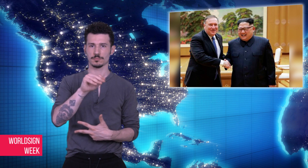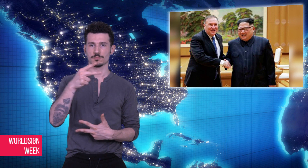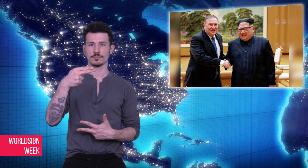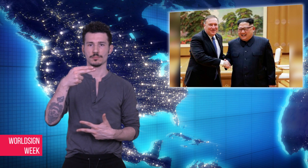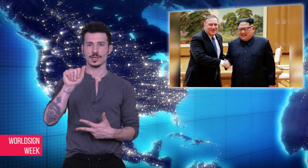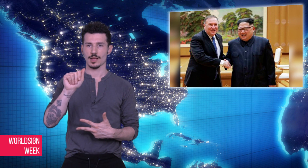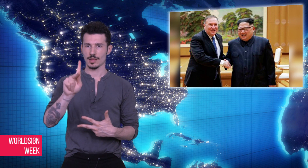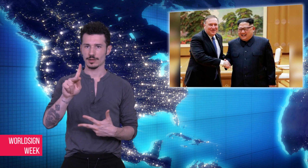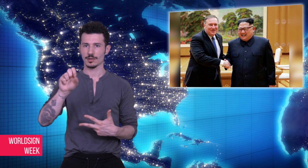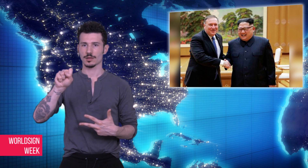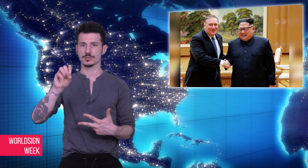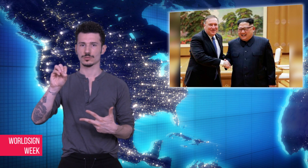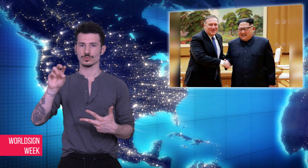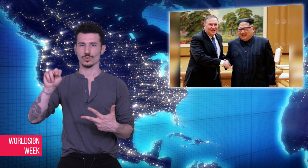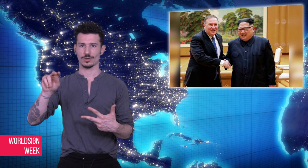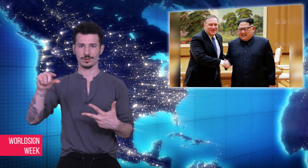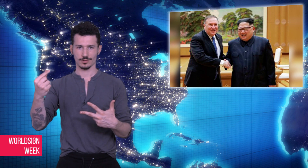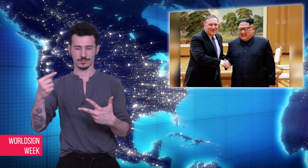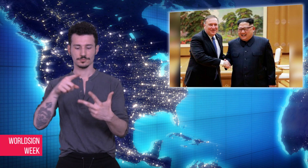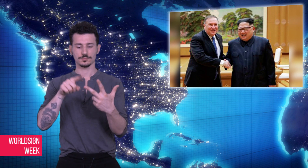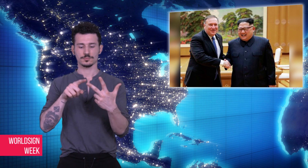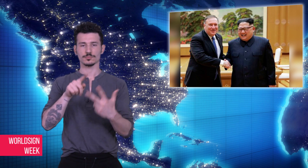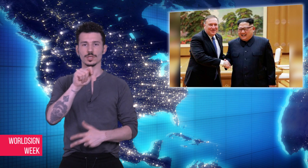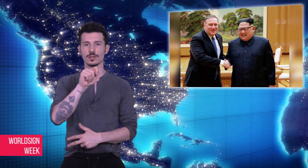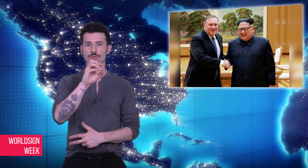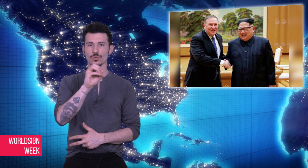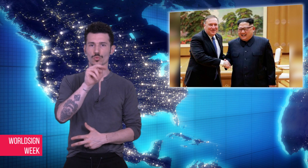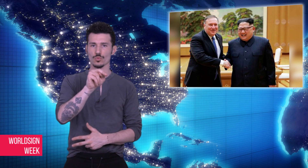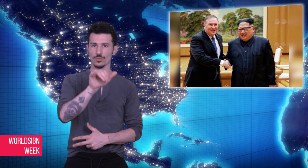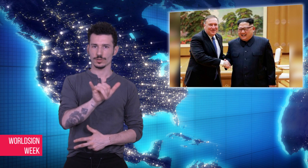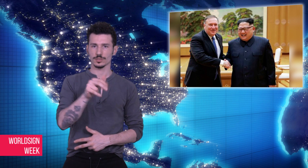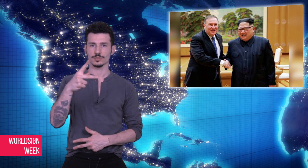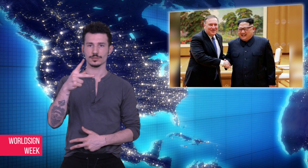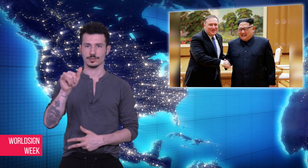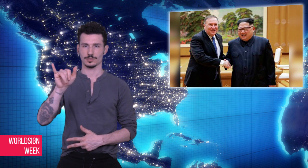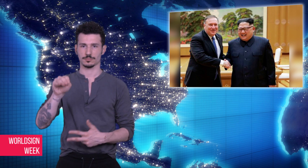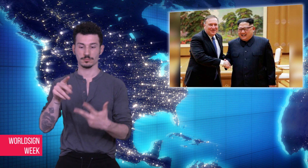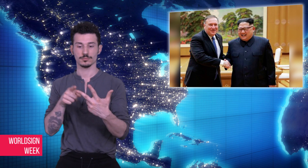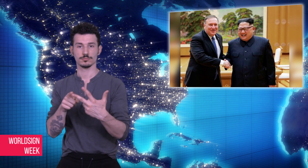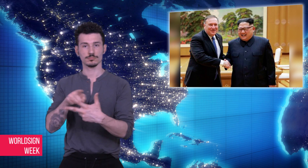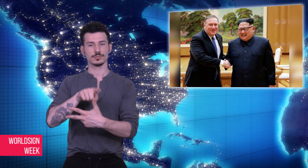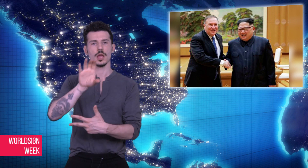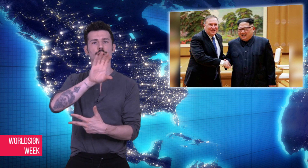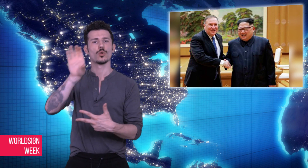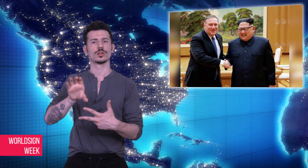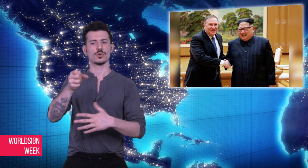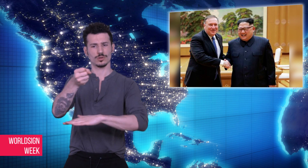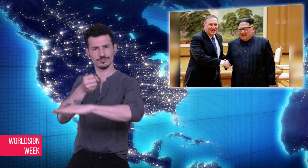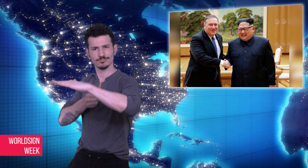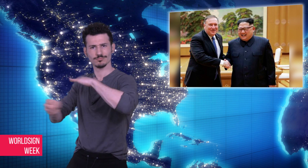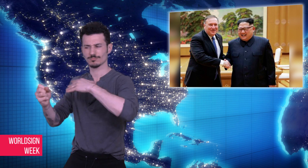sentenced to hard labour in prison for alleged anti-state activities.